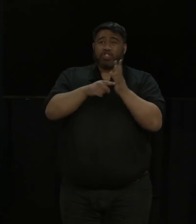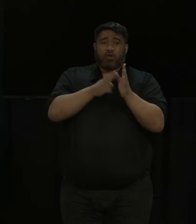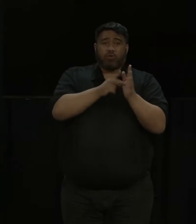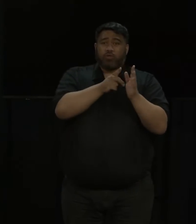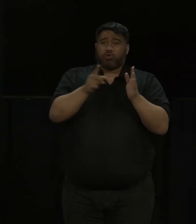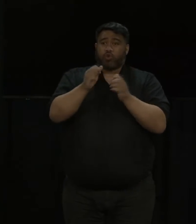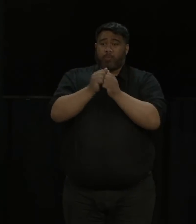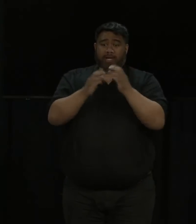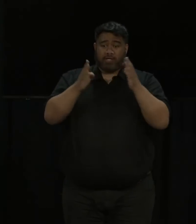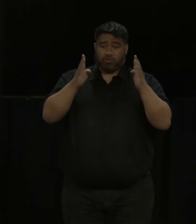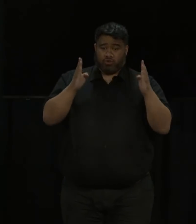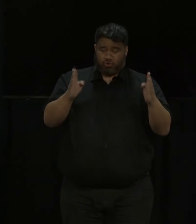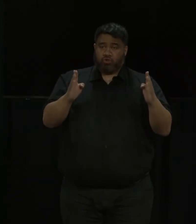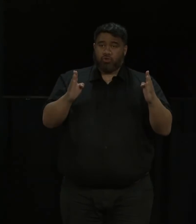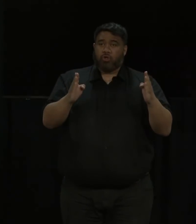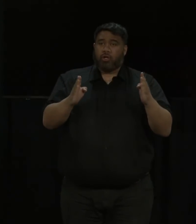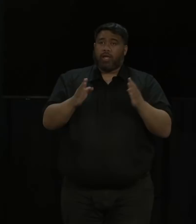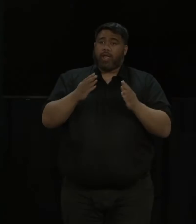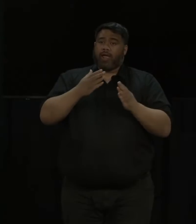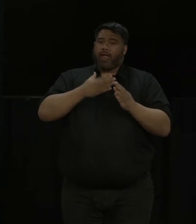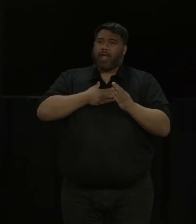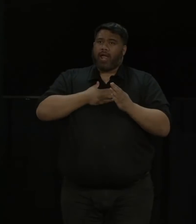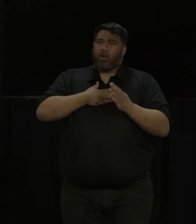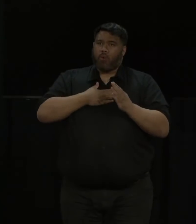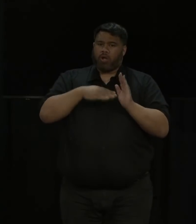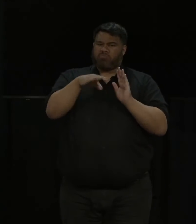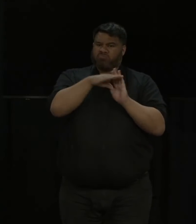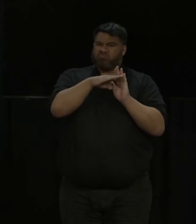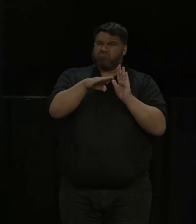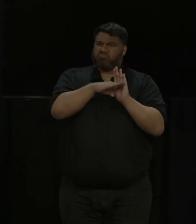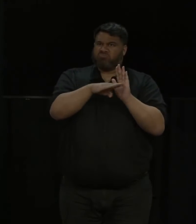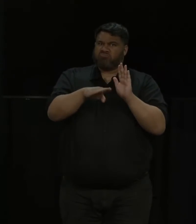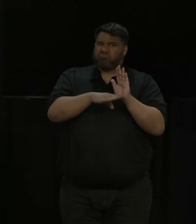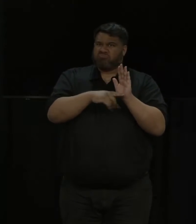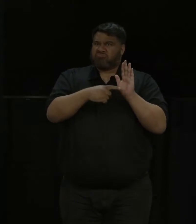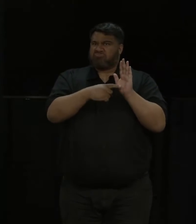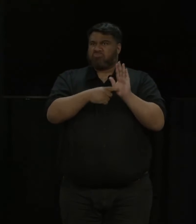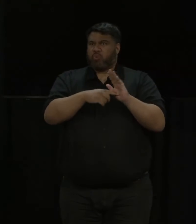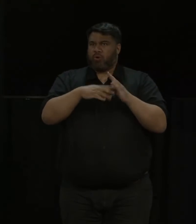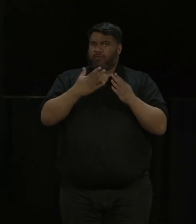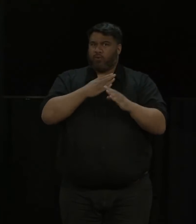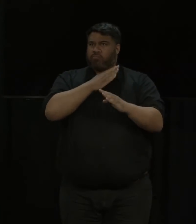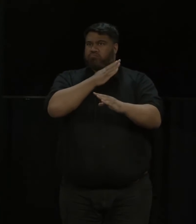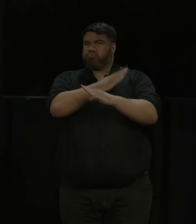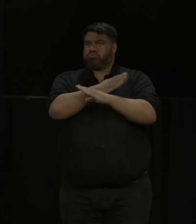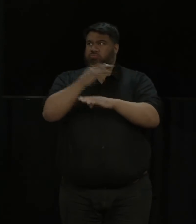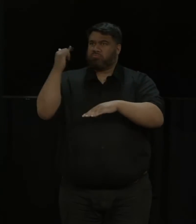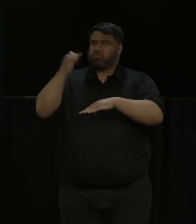restrictive border controls can be eased over the first few months of next year whilst